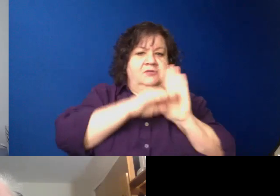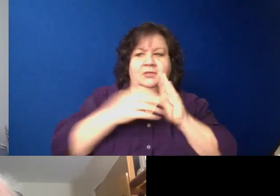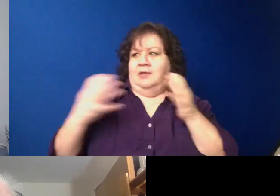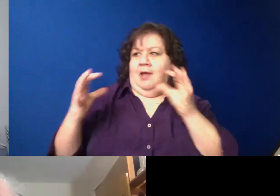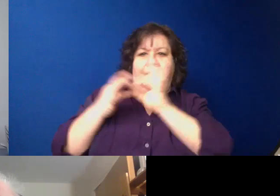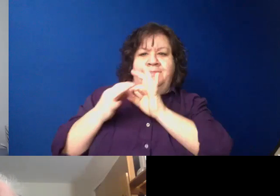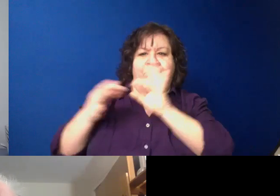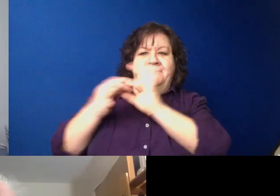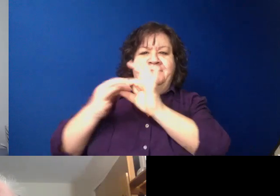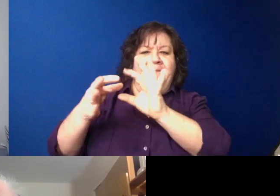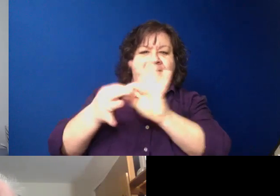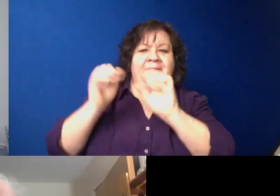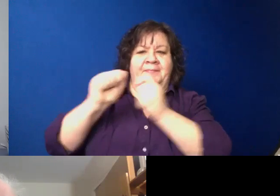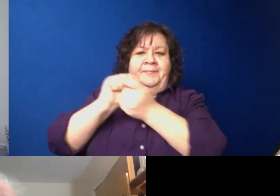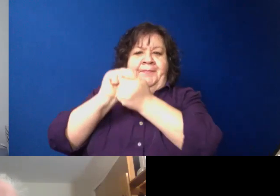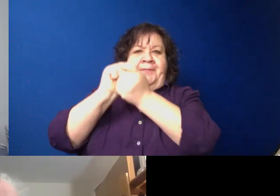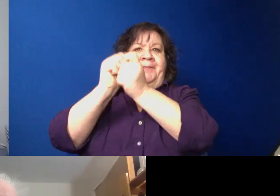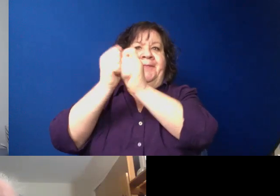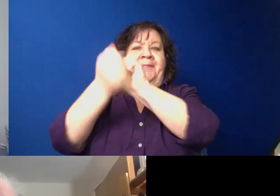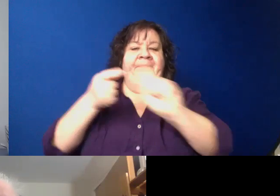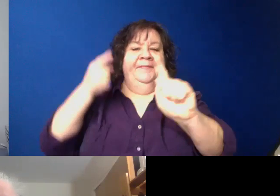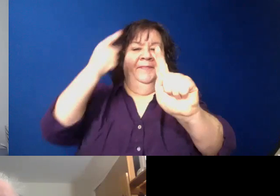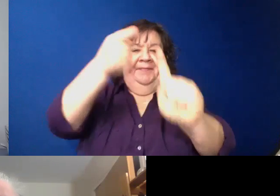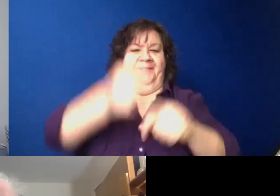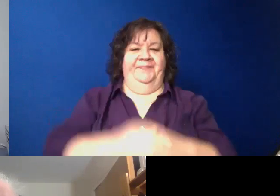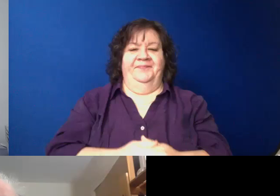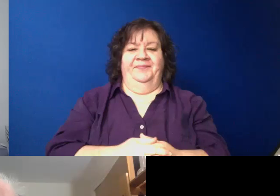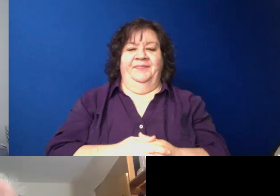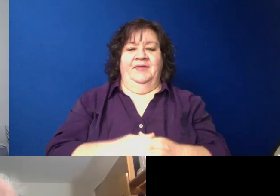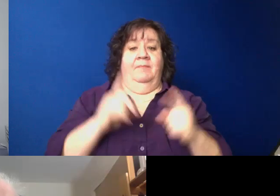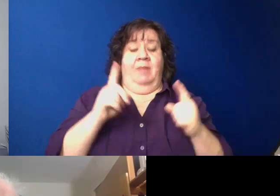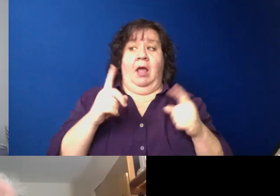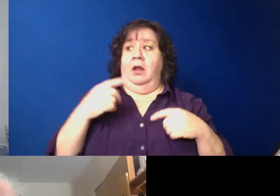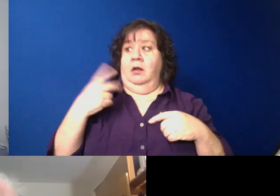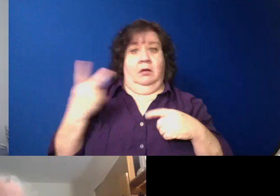was why is disability climate's issue um so let's just broadly speak you know there's three